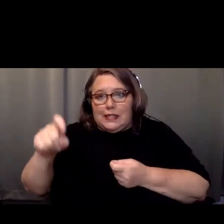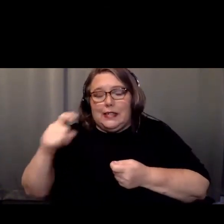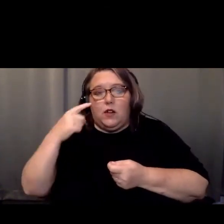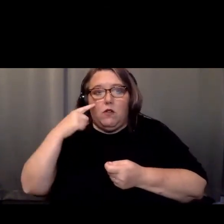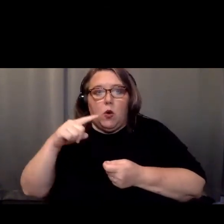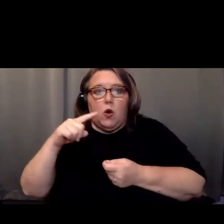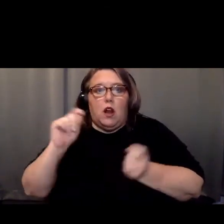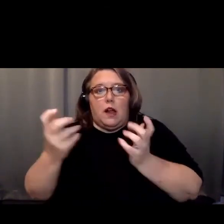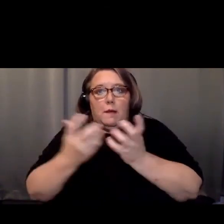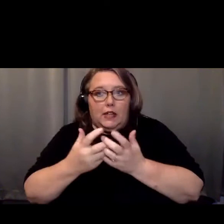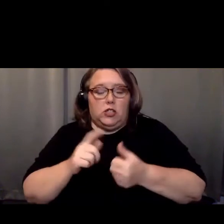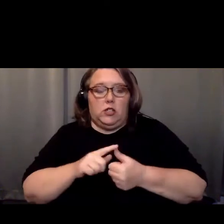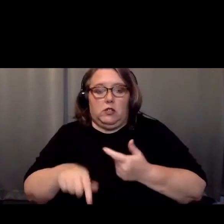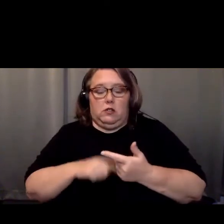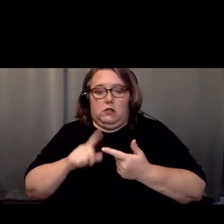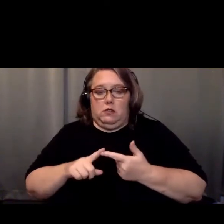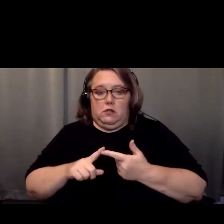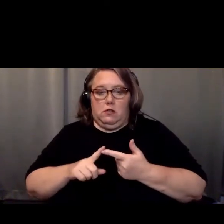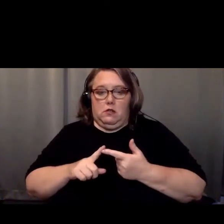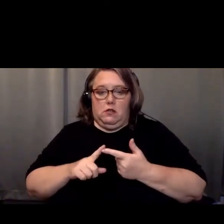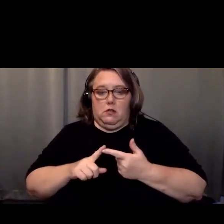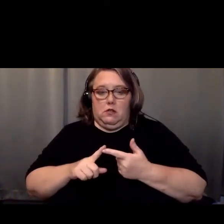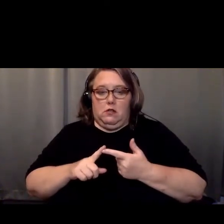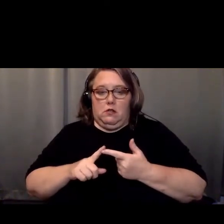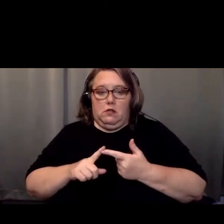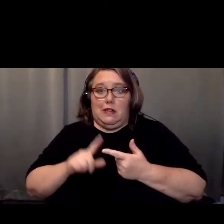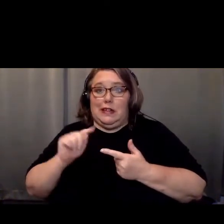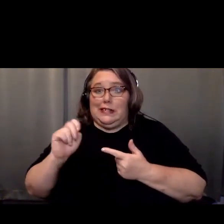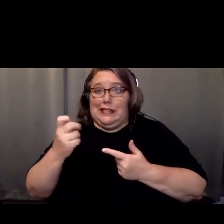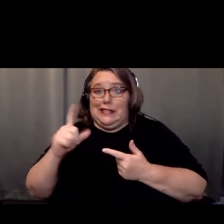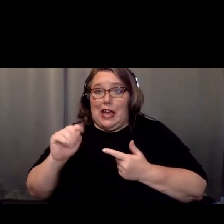or if any textbooks have to be accessible,